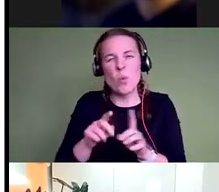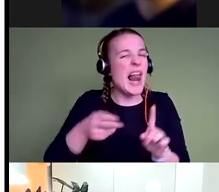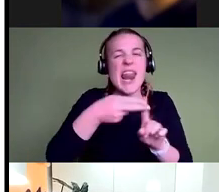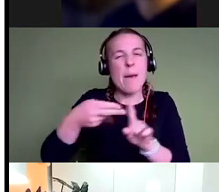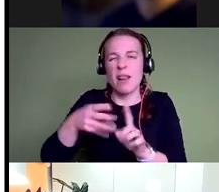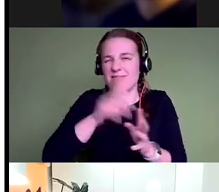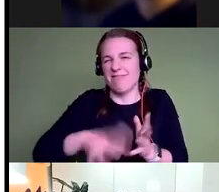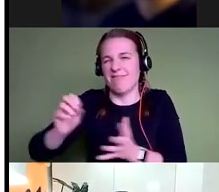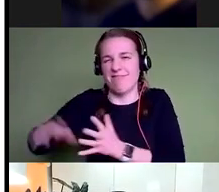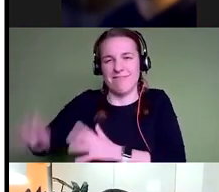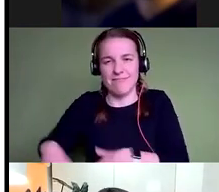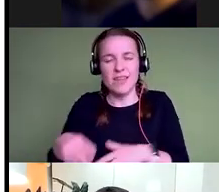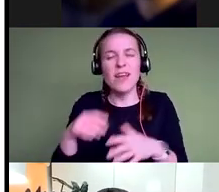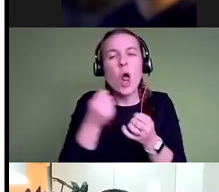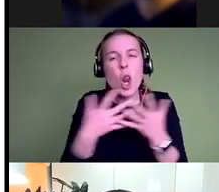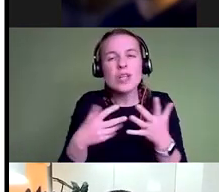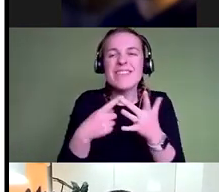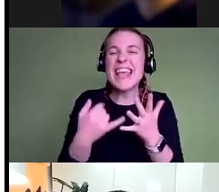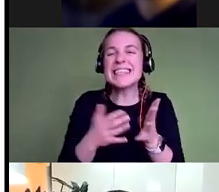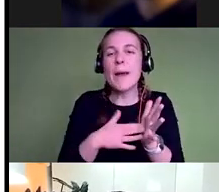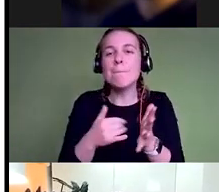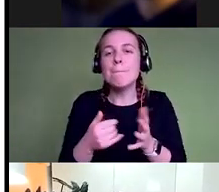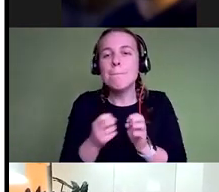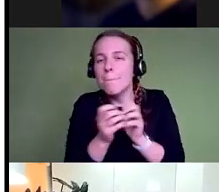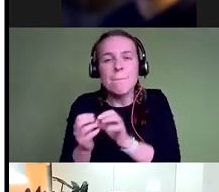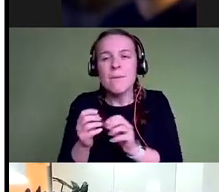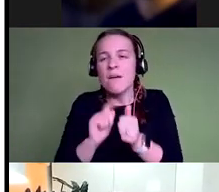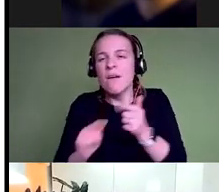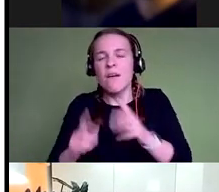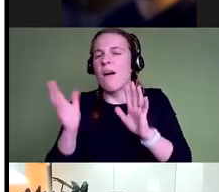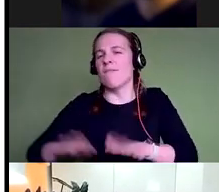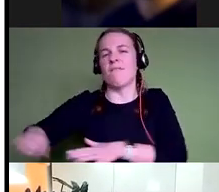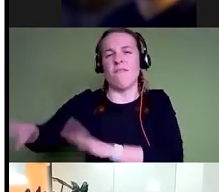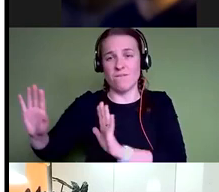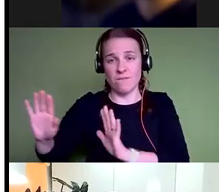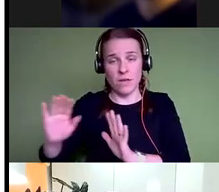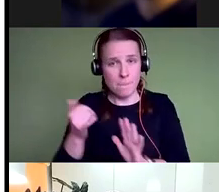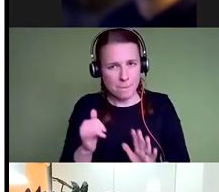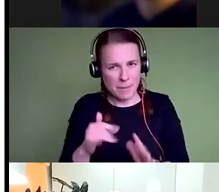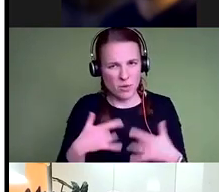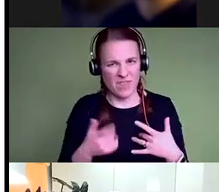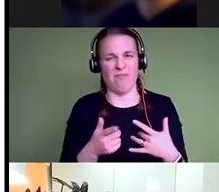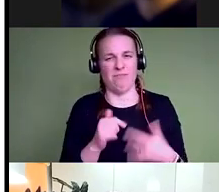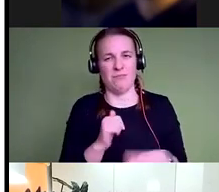more interested in getting to know the space and the client requirements, and also dropping labels wherever we can.